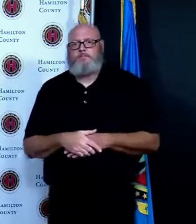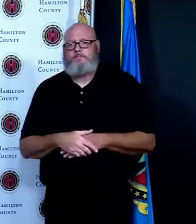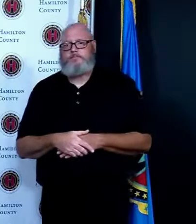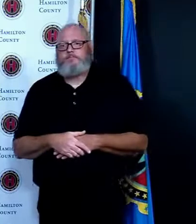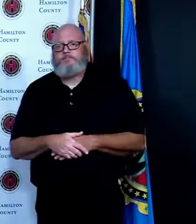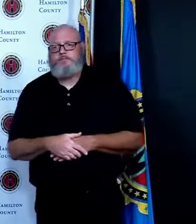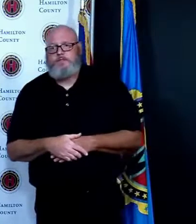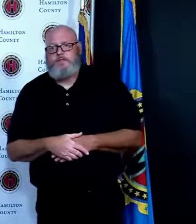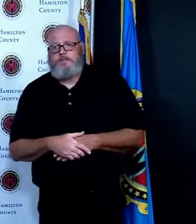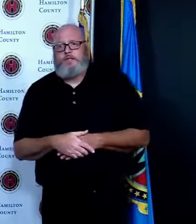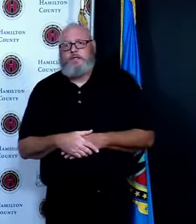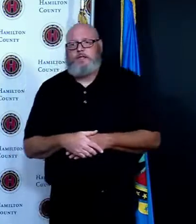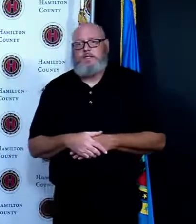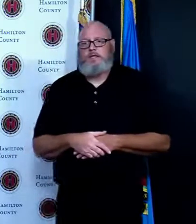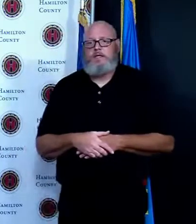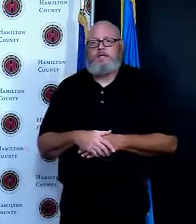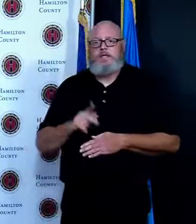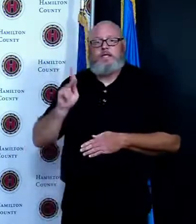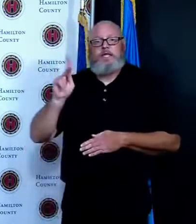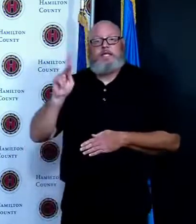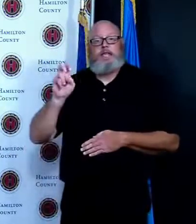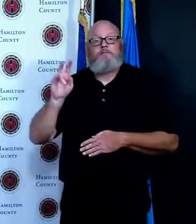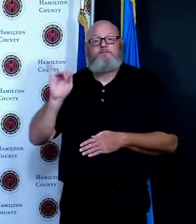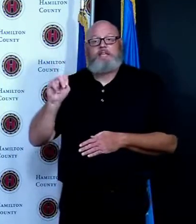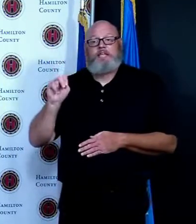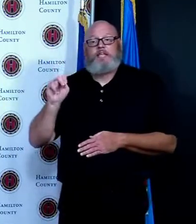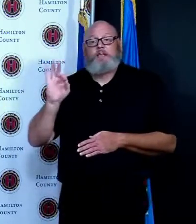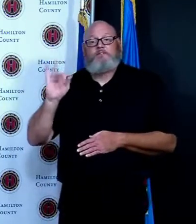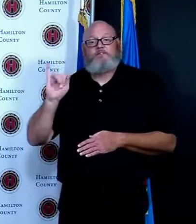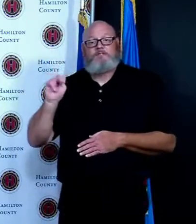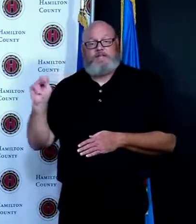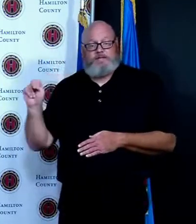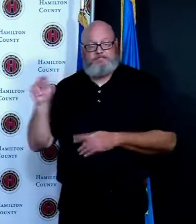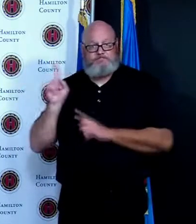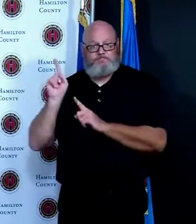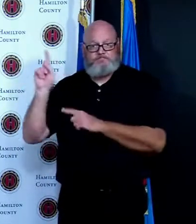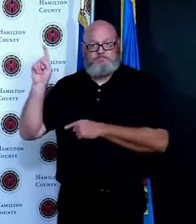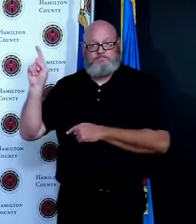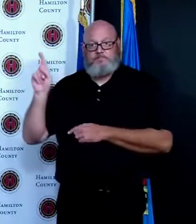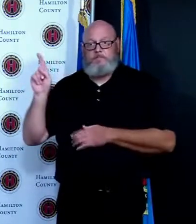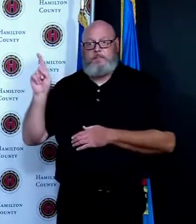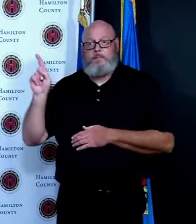with his thanks for for that initiative we have 1.1 million dollars where we've allocated